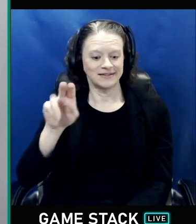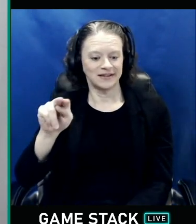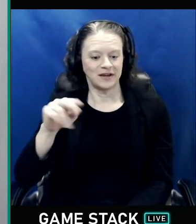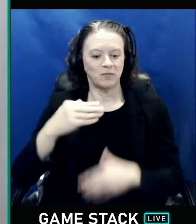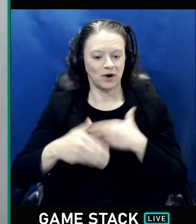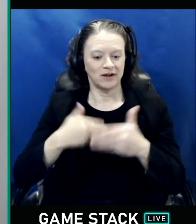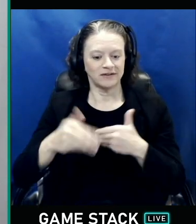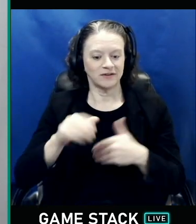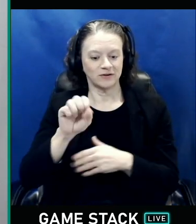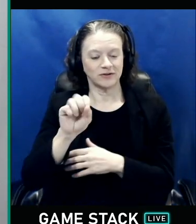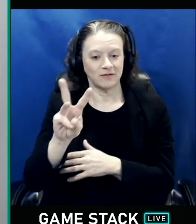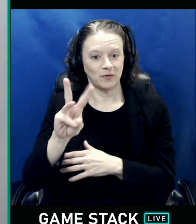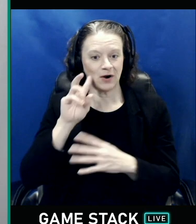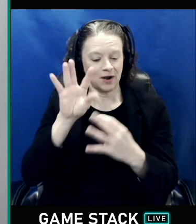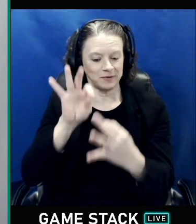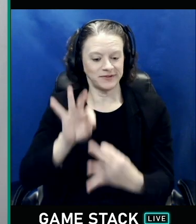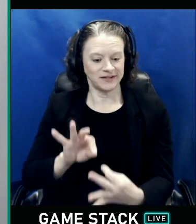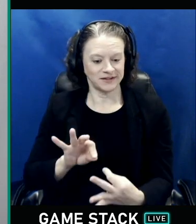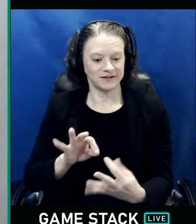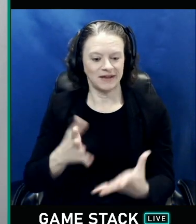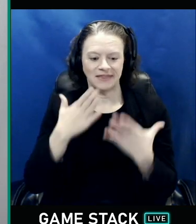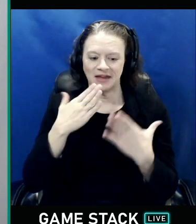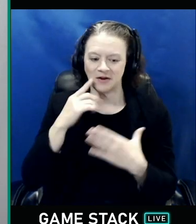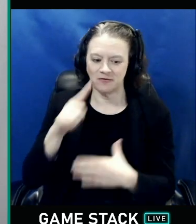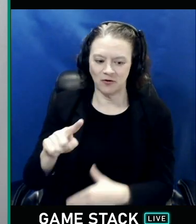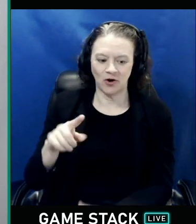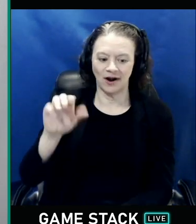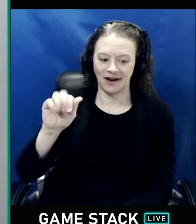Advanced Technology Group for the invitation and his feedback. Let's begin.